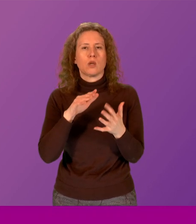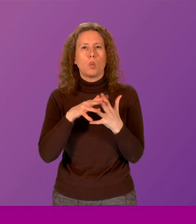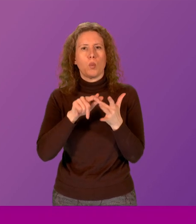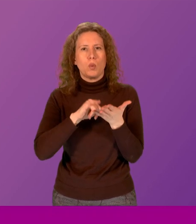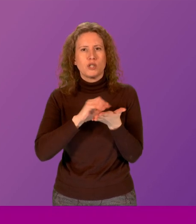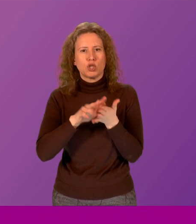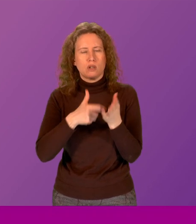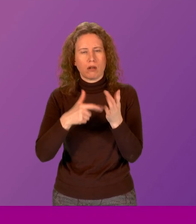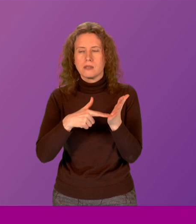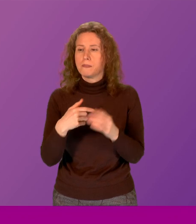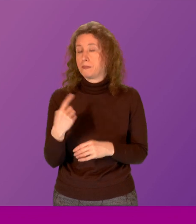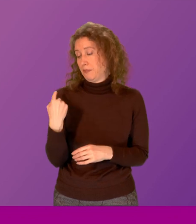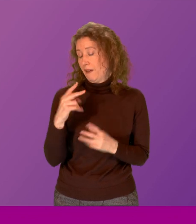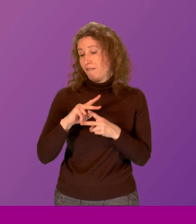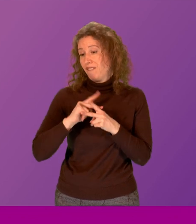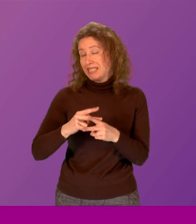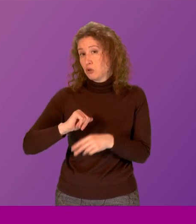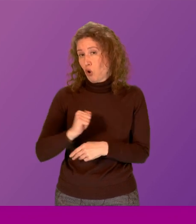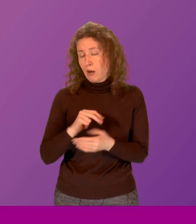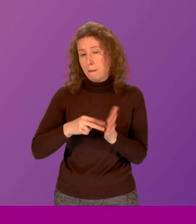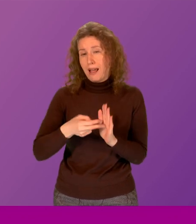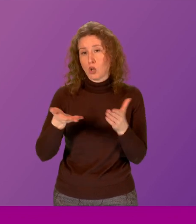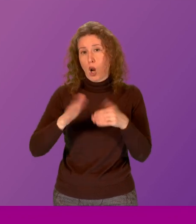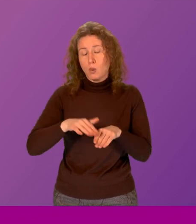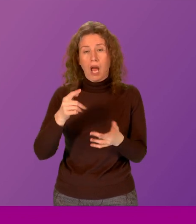Yesterday’s news that VisitScotland plans to close its iCentre network across the country